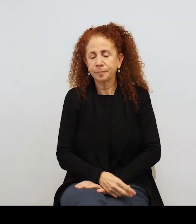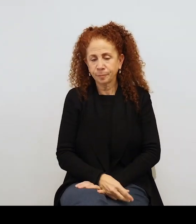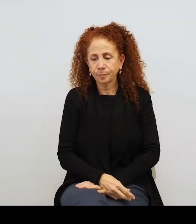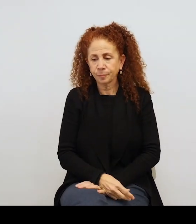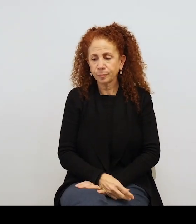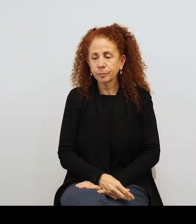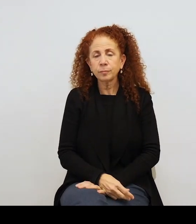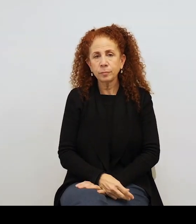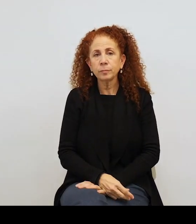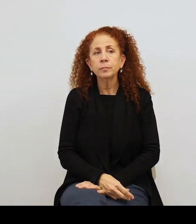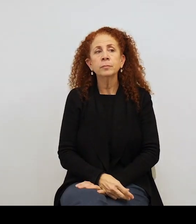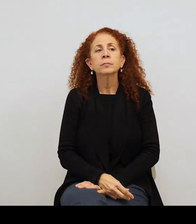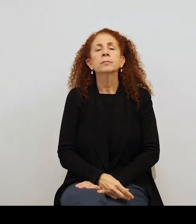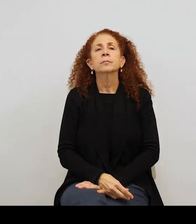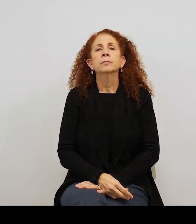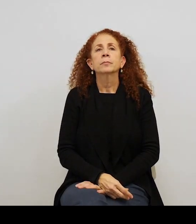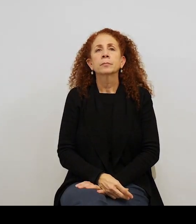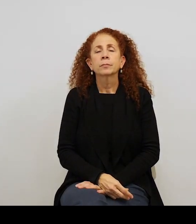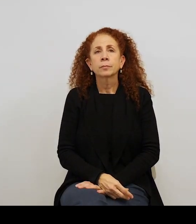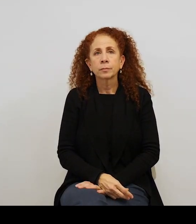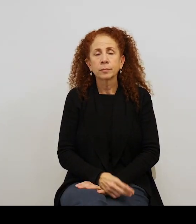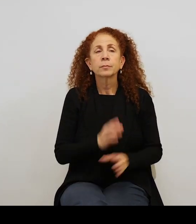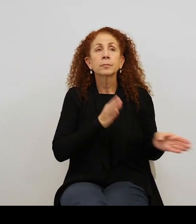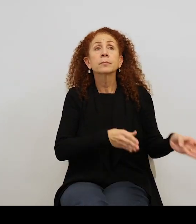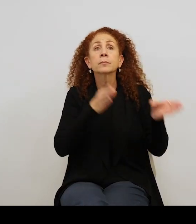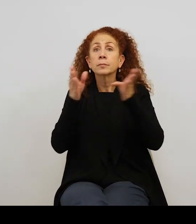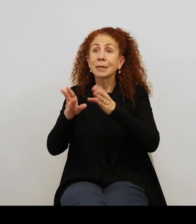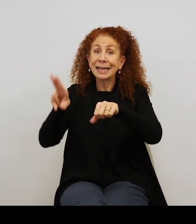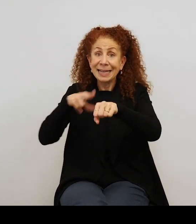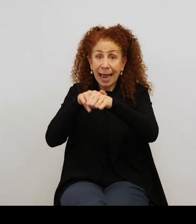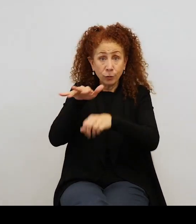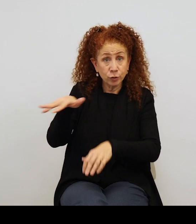And with regard to natural spaces,